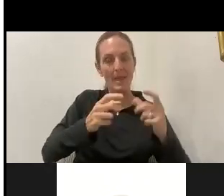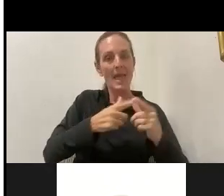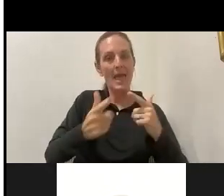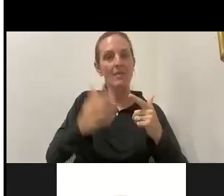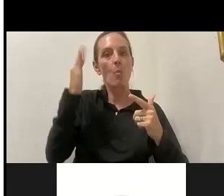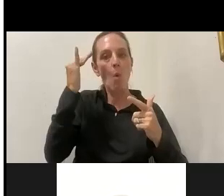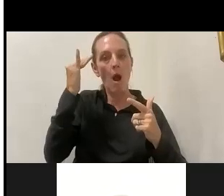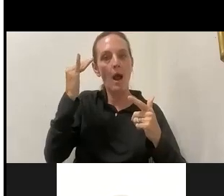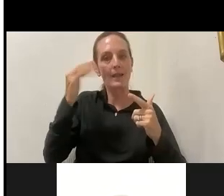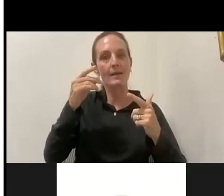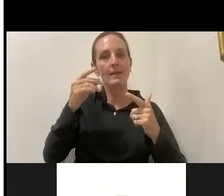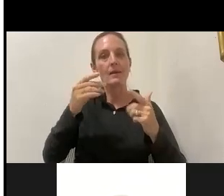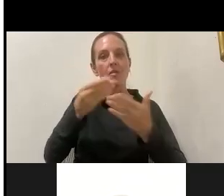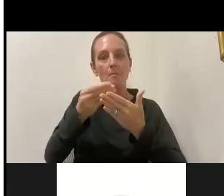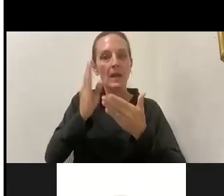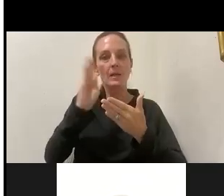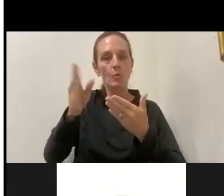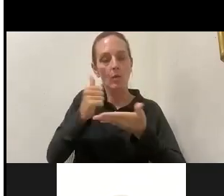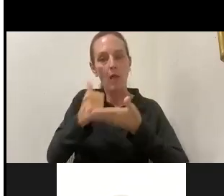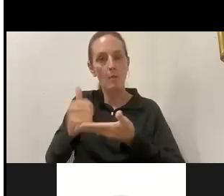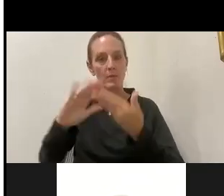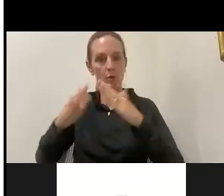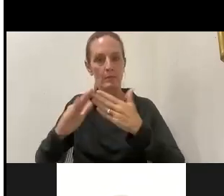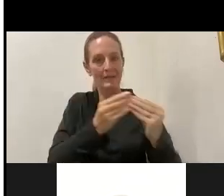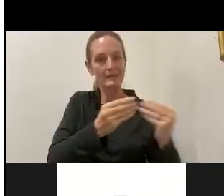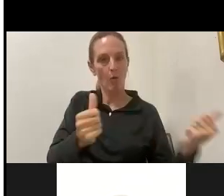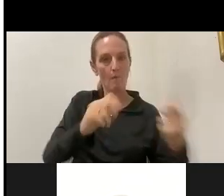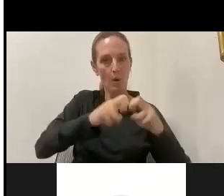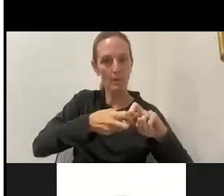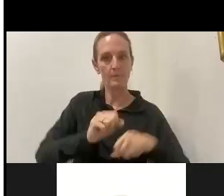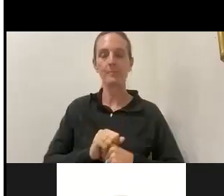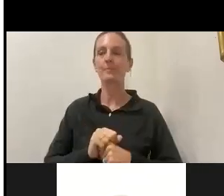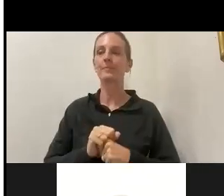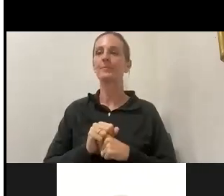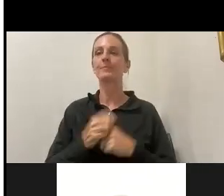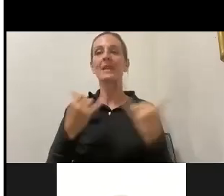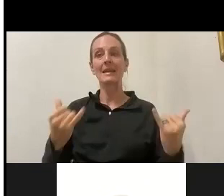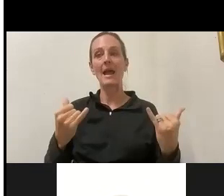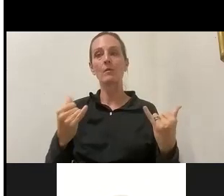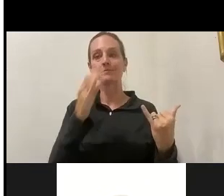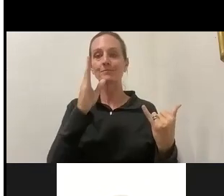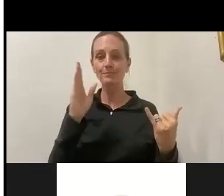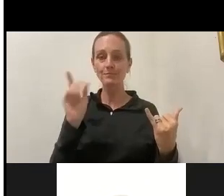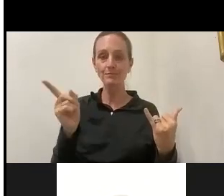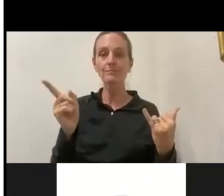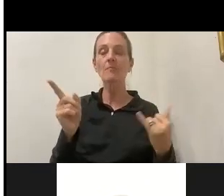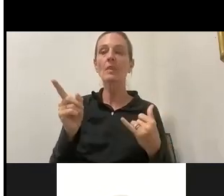Next slide. So this is understanding the root cause. How did we get to this issue